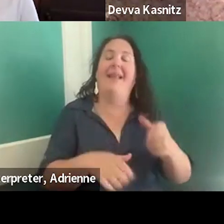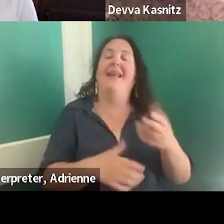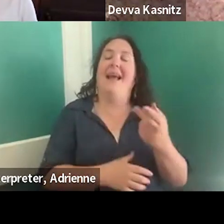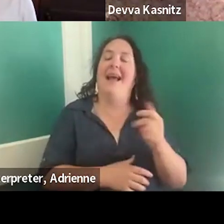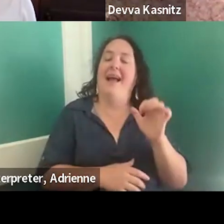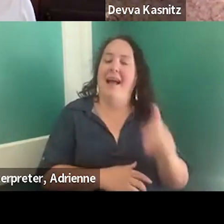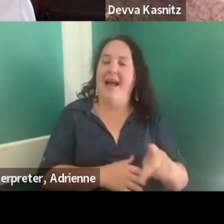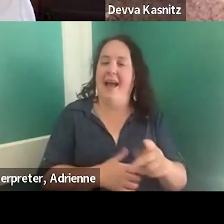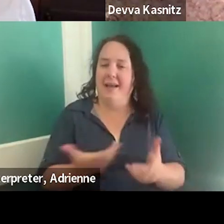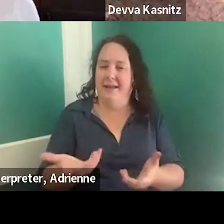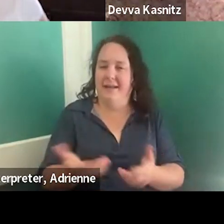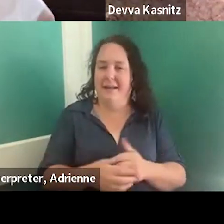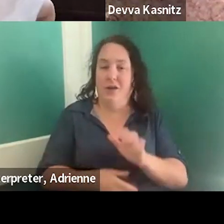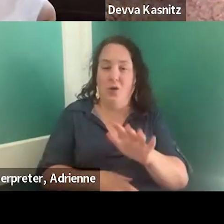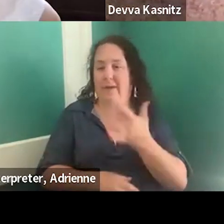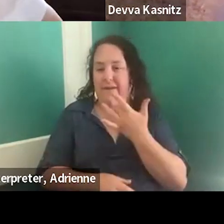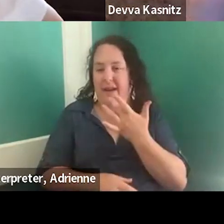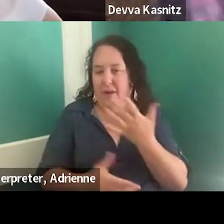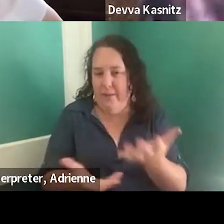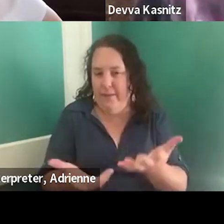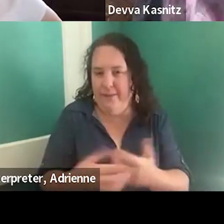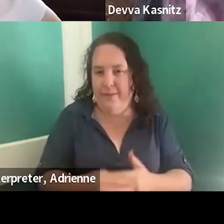I don't know if it's a creative accessibility hack.